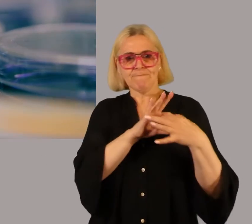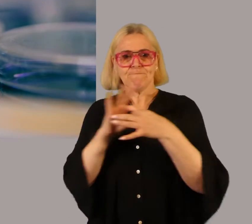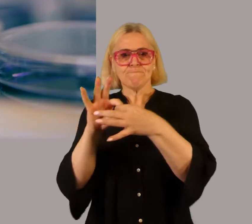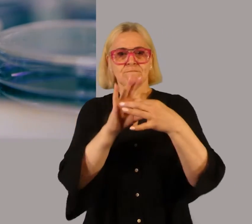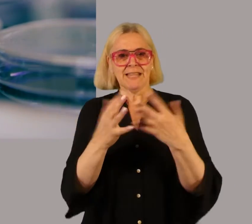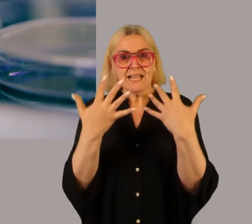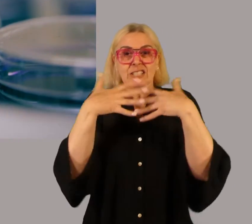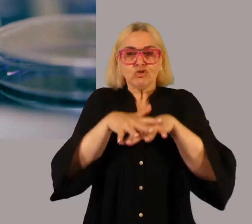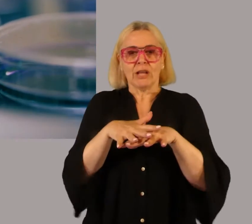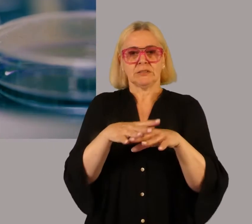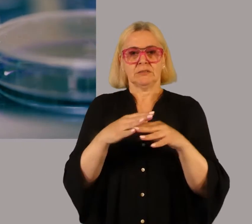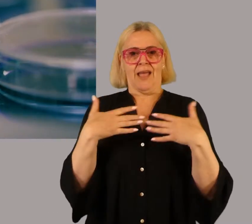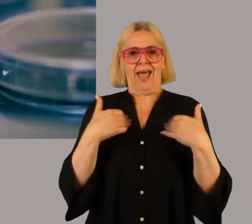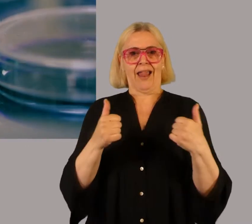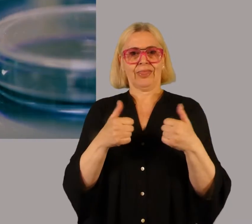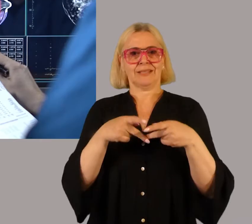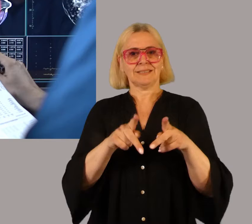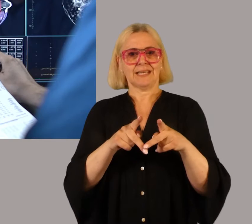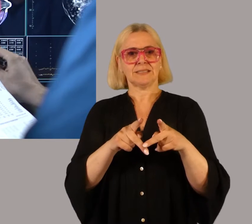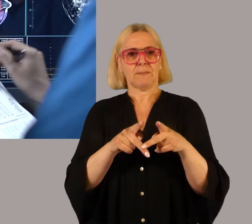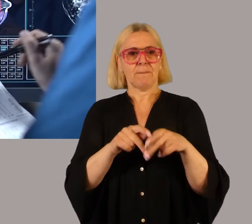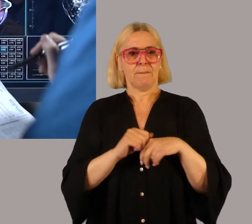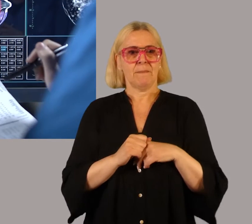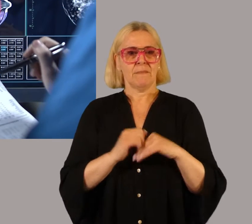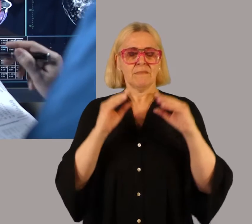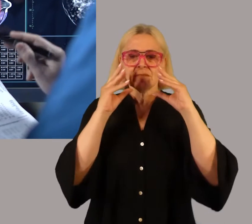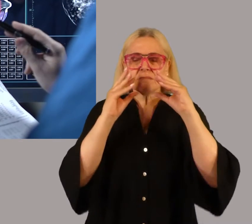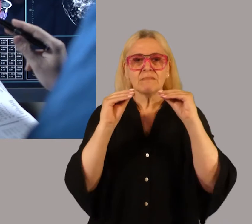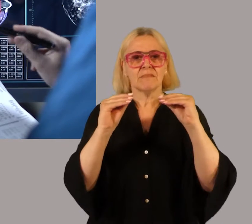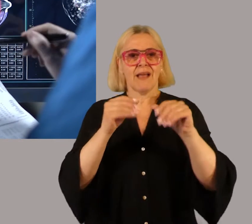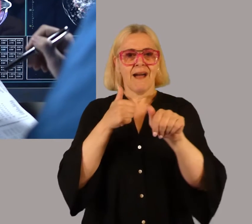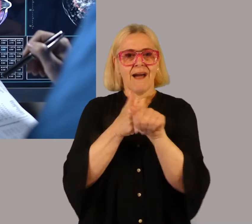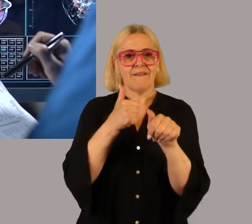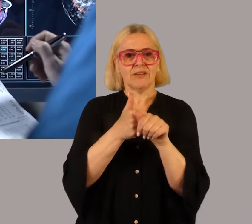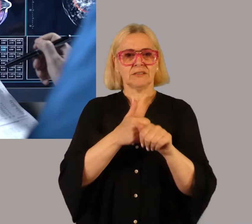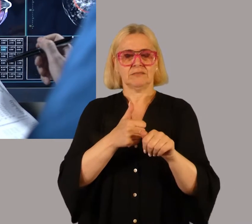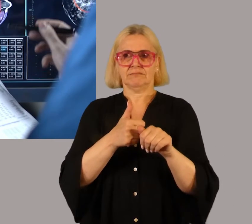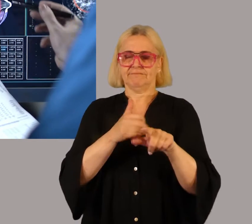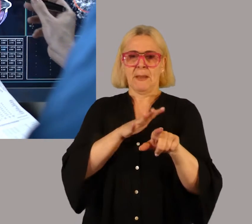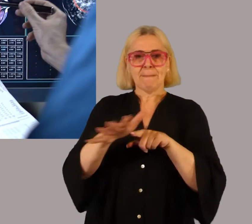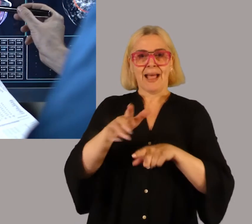combined with integrated health systems, education, and advocacy to impact breast